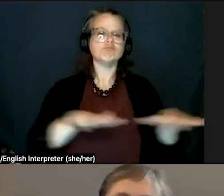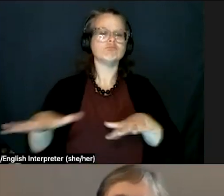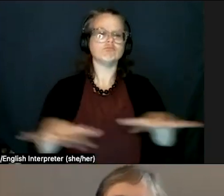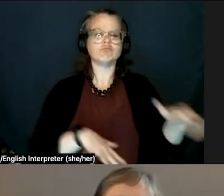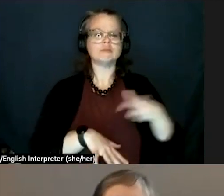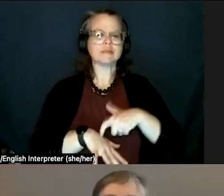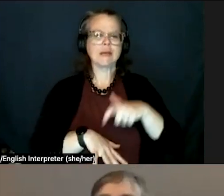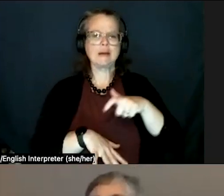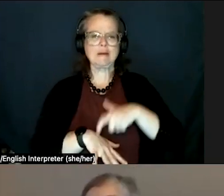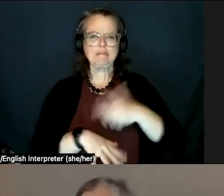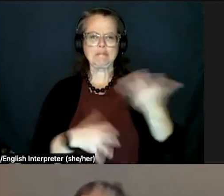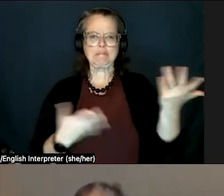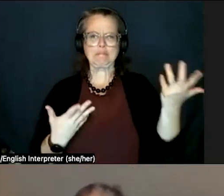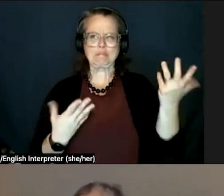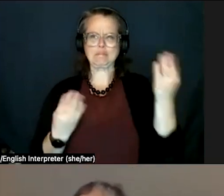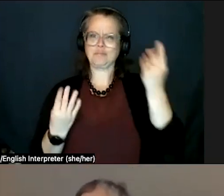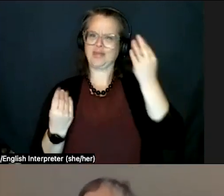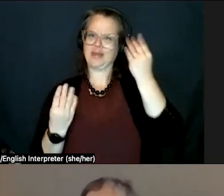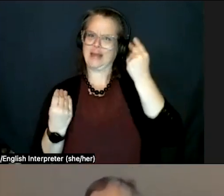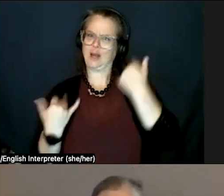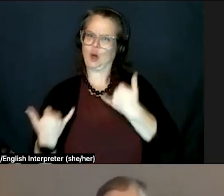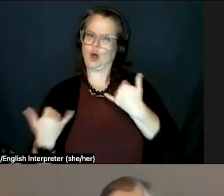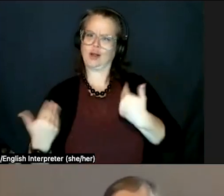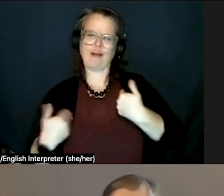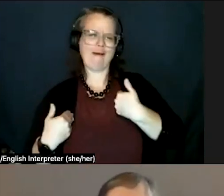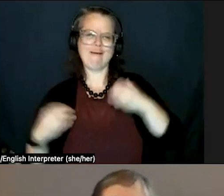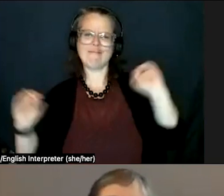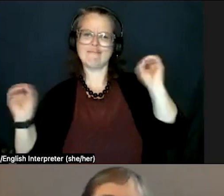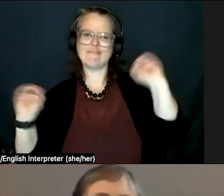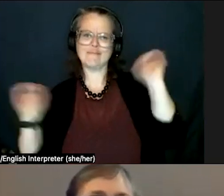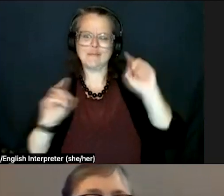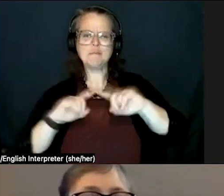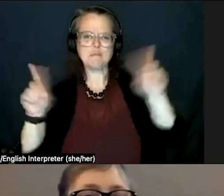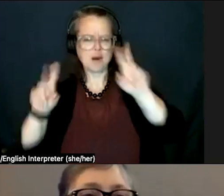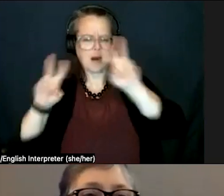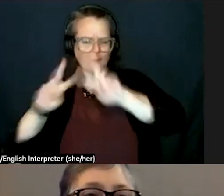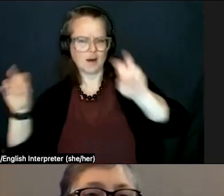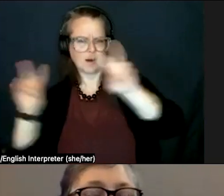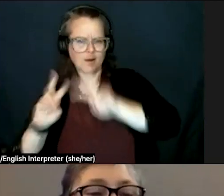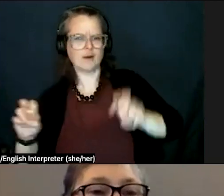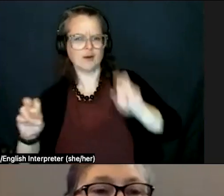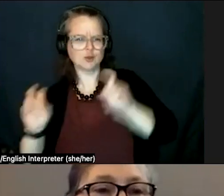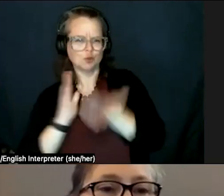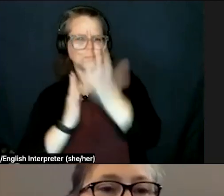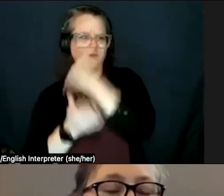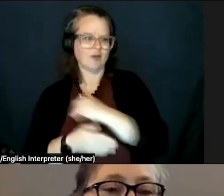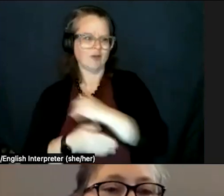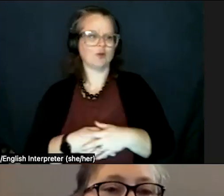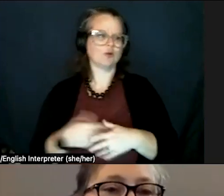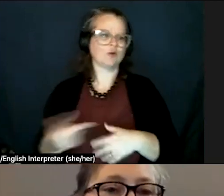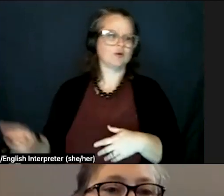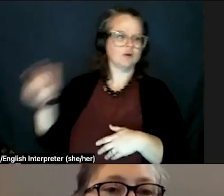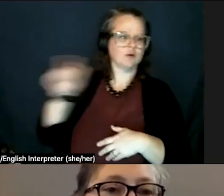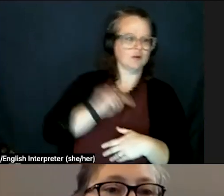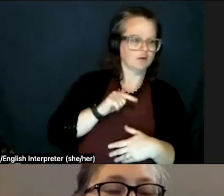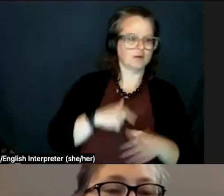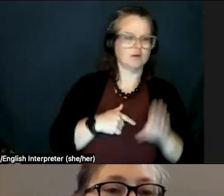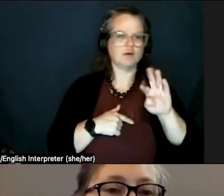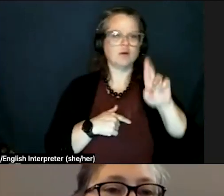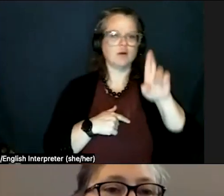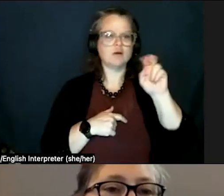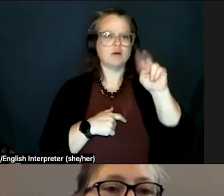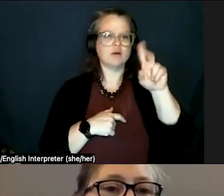Brendan: We are exploring moving away from data visualization services like Tableau into